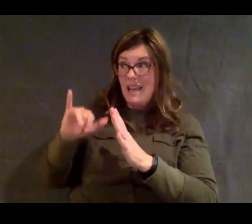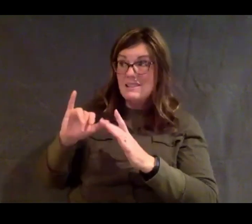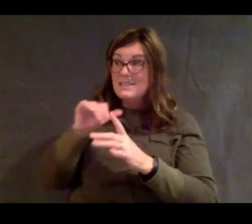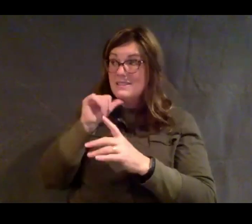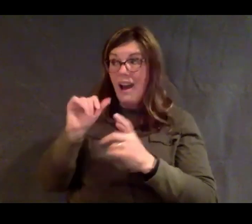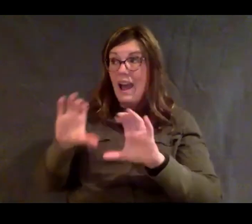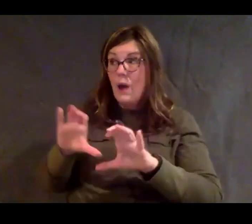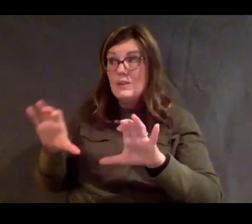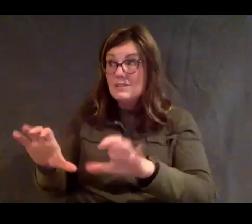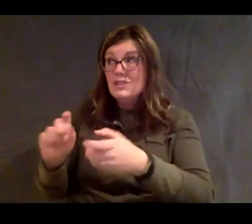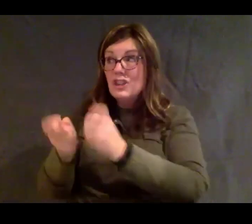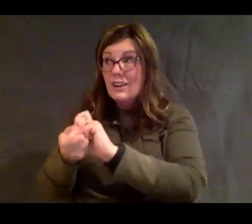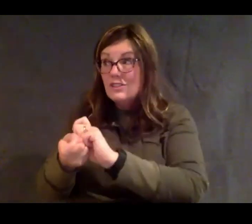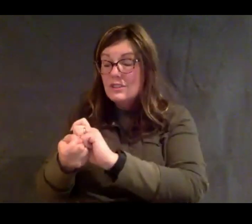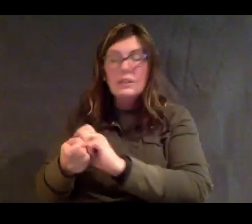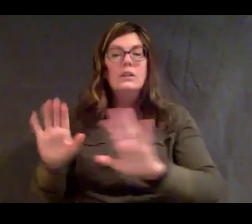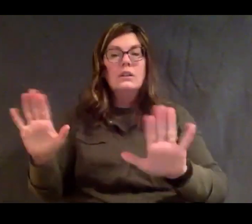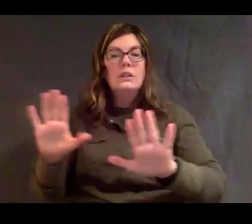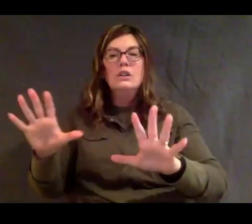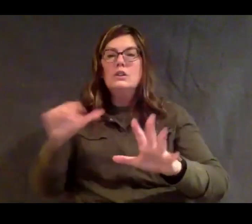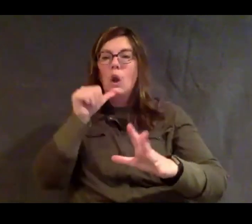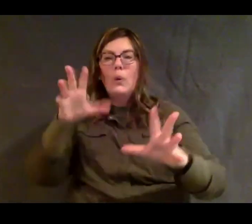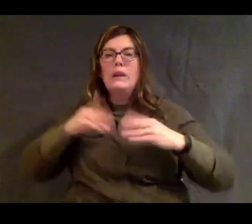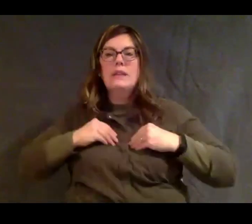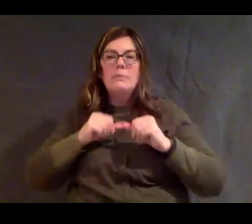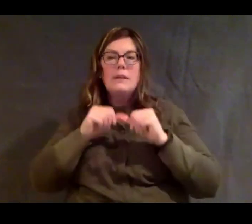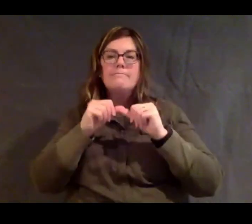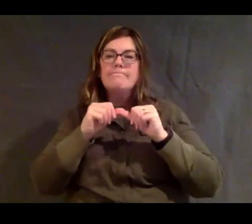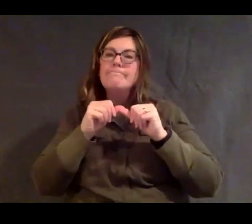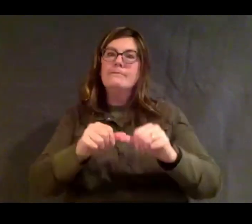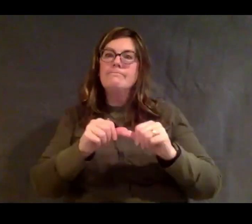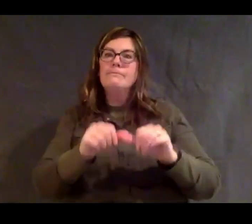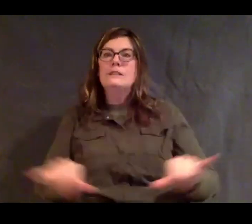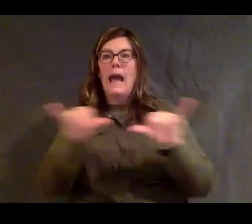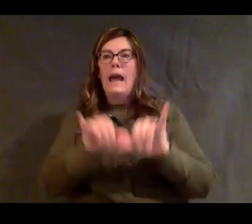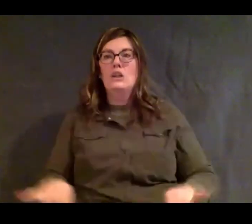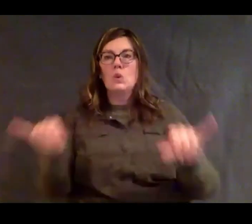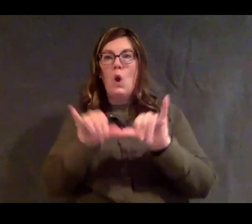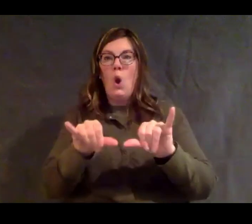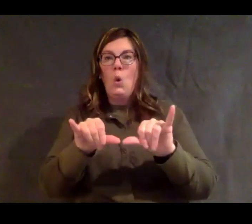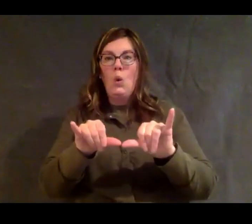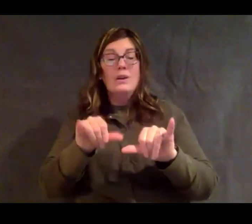but also don't accept the status quo don't accept that you can't do it get out there and figure out